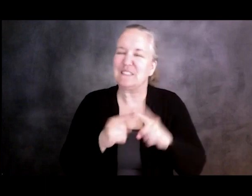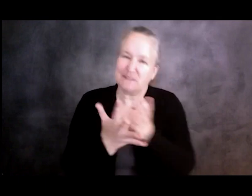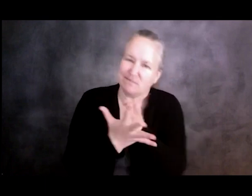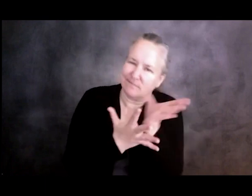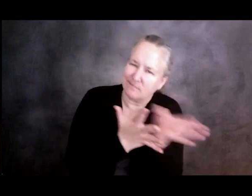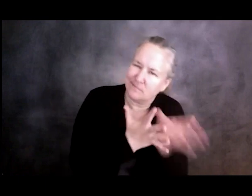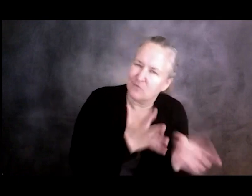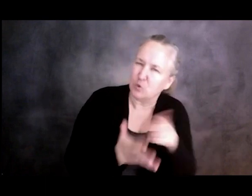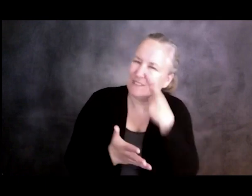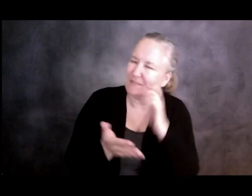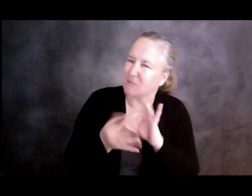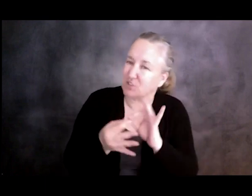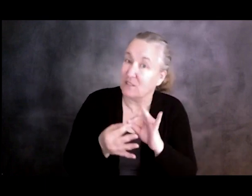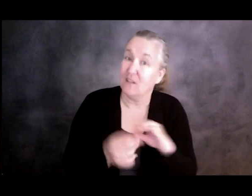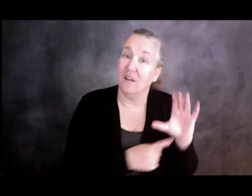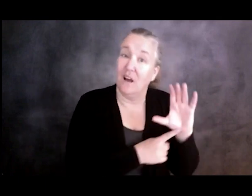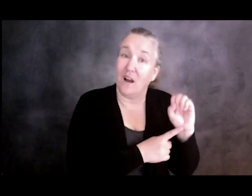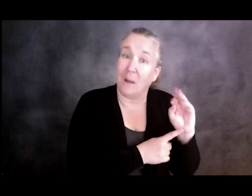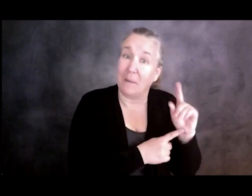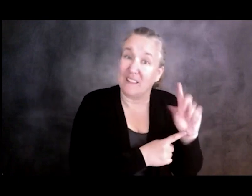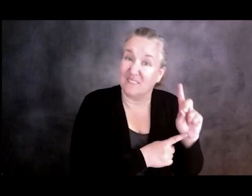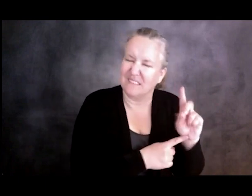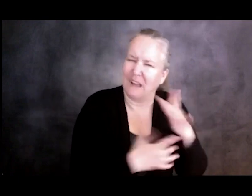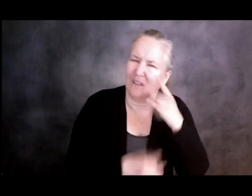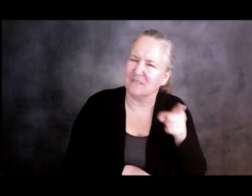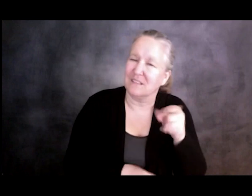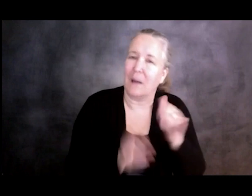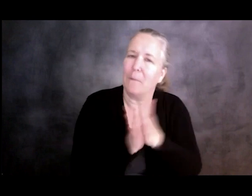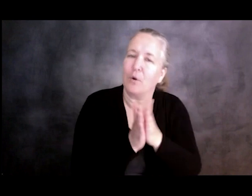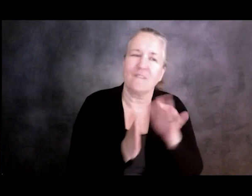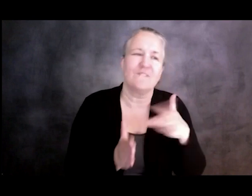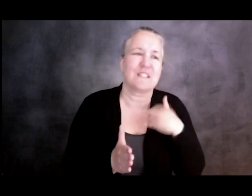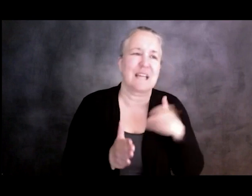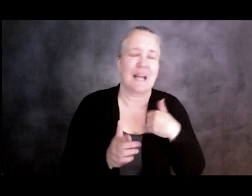But I think The Committed is interesting because that book in particular feels like a multi-genre work.